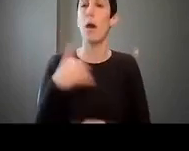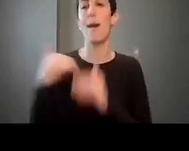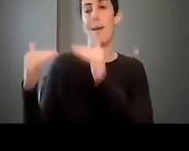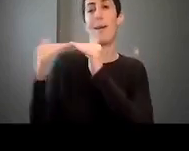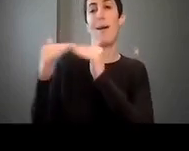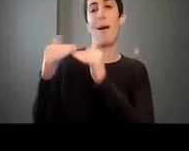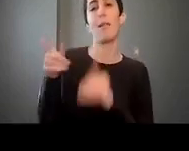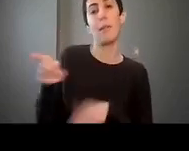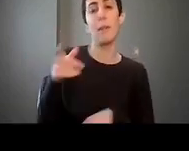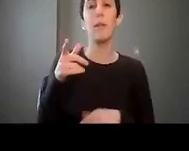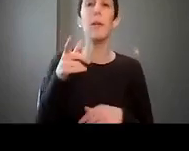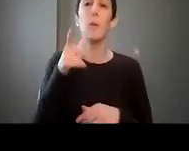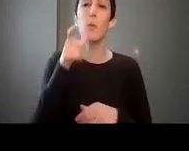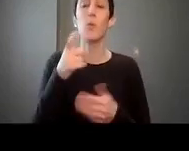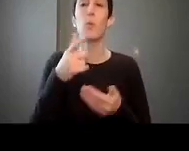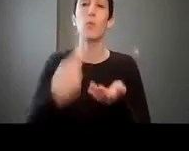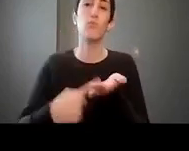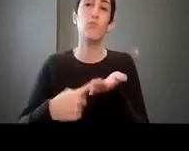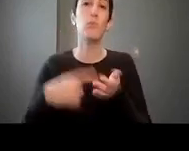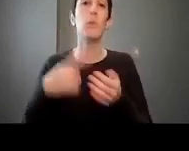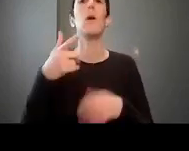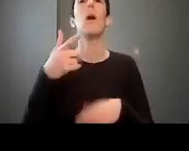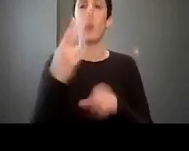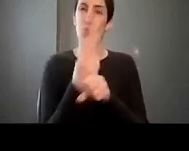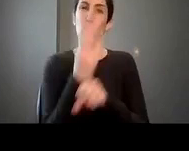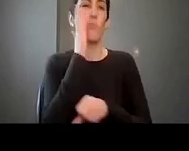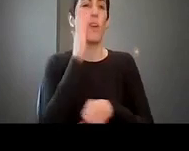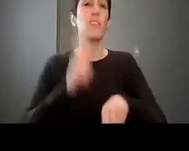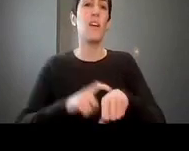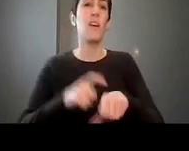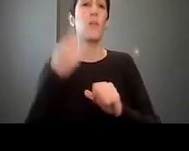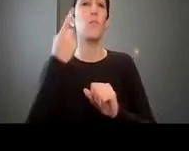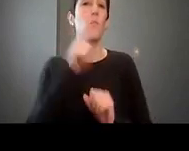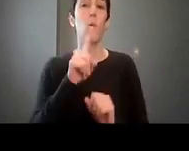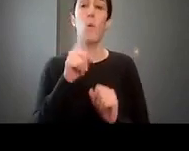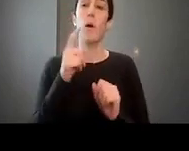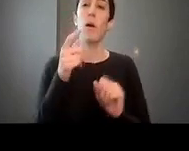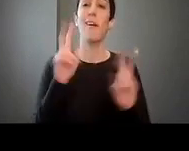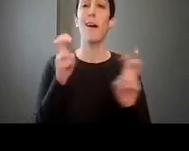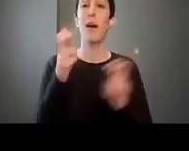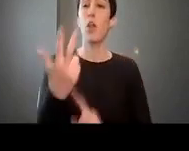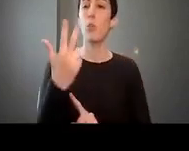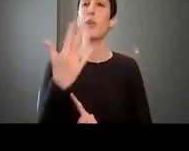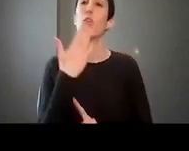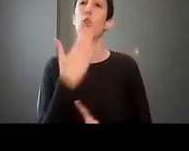of Three Good Things. And so I think it's bed time as a way to do a family version a great opportunity to be thinking about of Three Good Things. And so I think it's connecting through language and a great opportunity to be thinking about